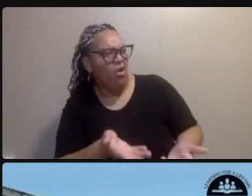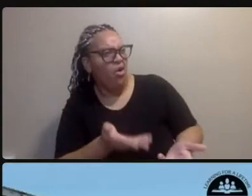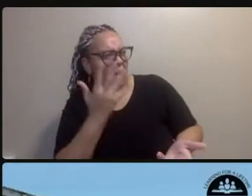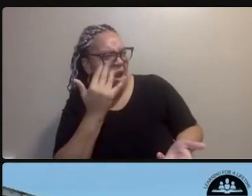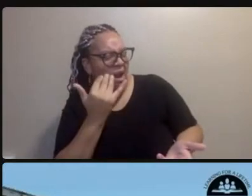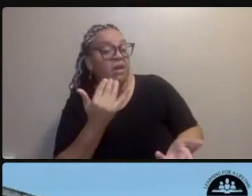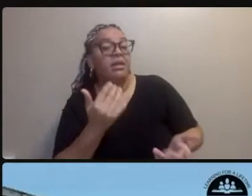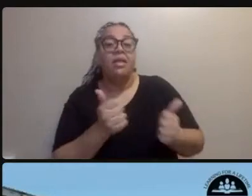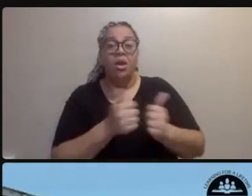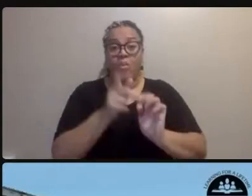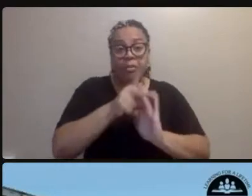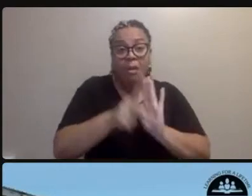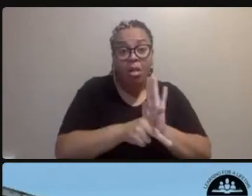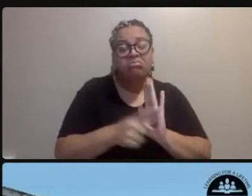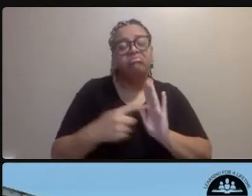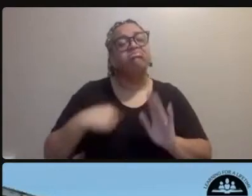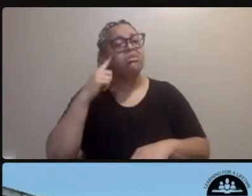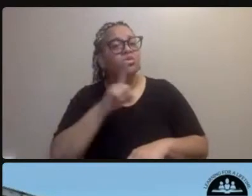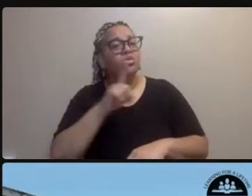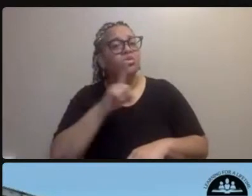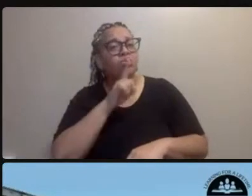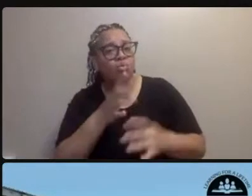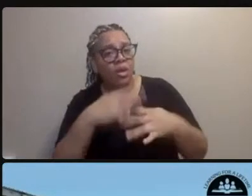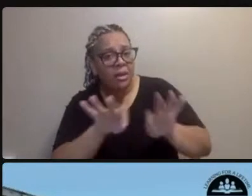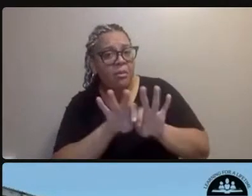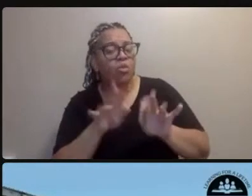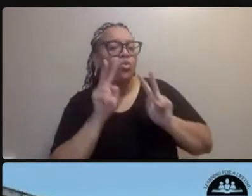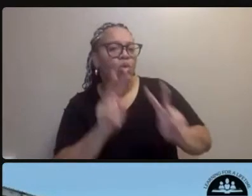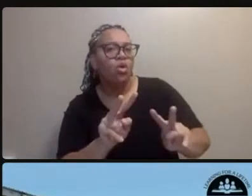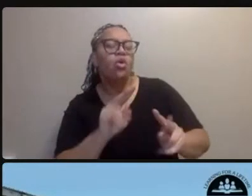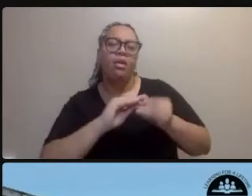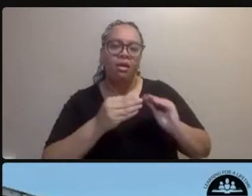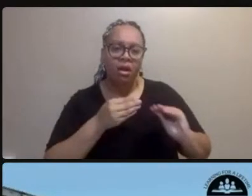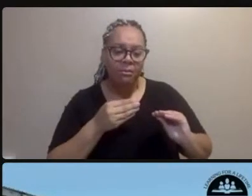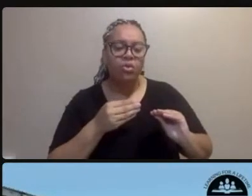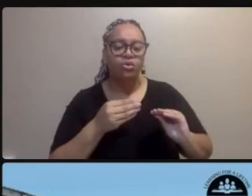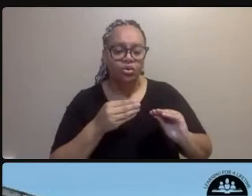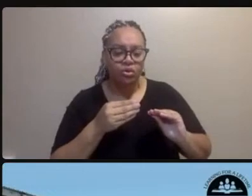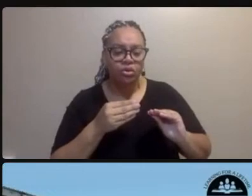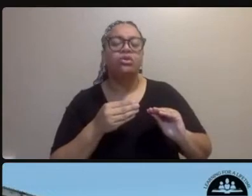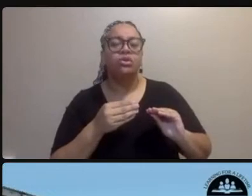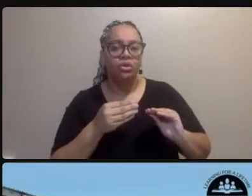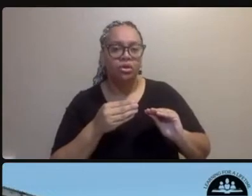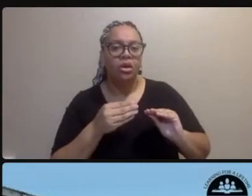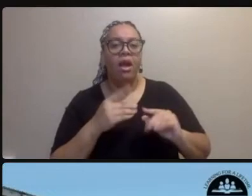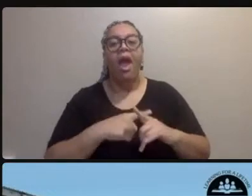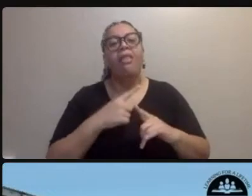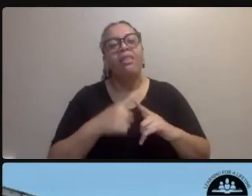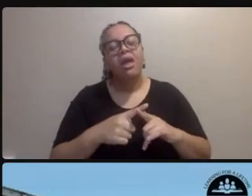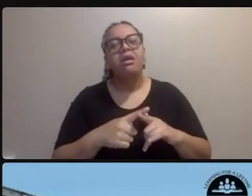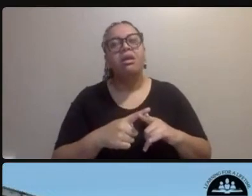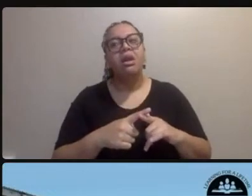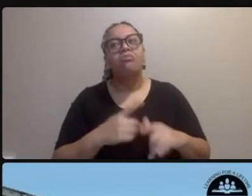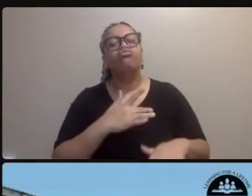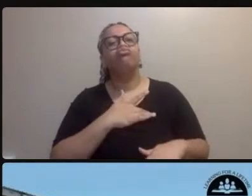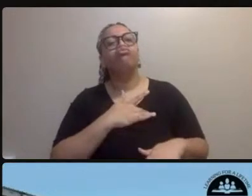WE SHOULD LOOK AT HIM AND BE CURIOUS ABOUT STUFF LIKE OKAY, WHY IS THIS NUMBERS CASE?